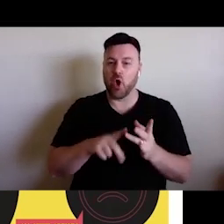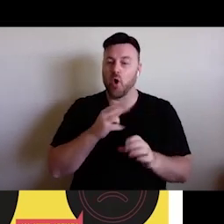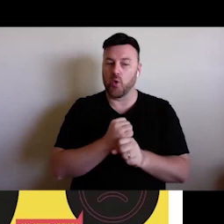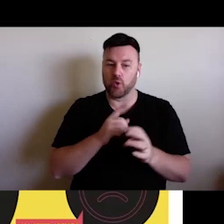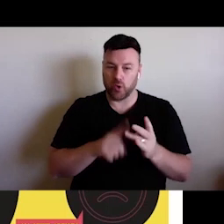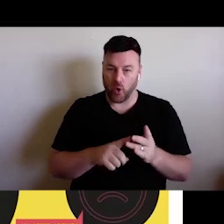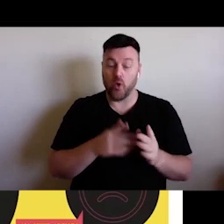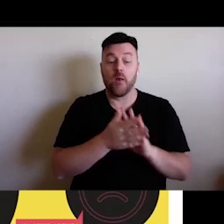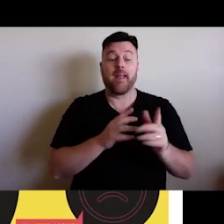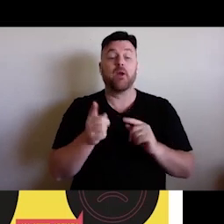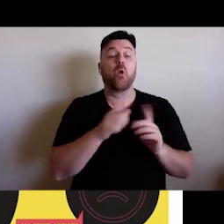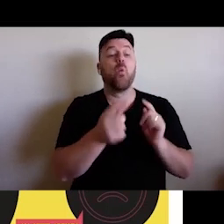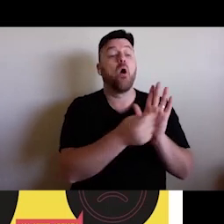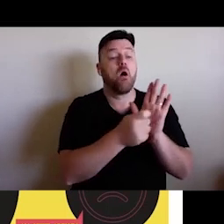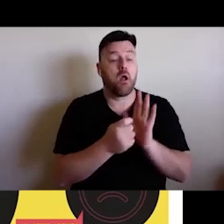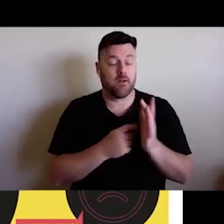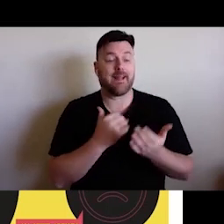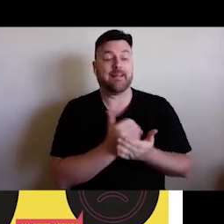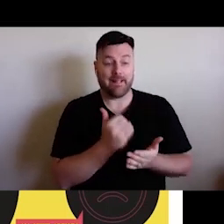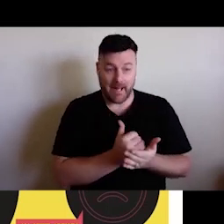or you may use it to find money from elsewhere. But you don't lose the